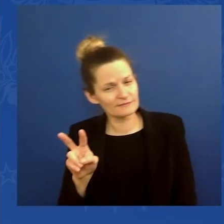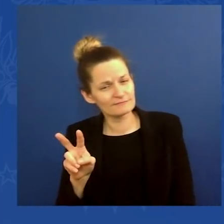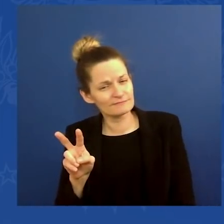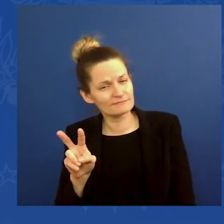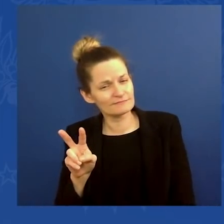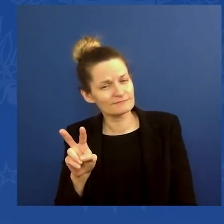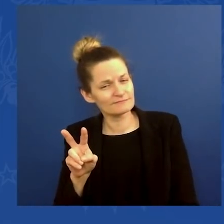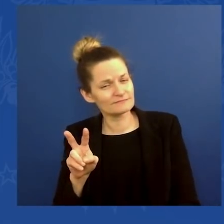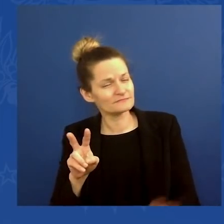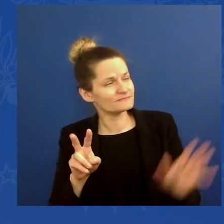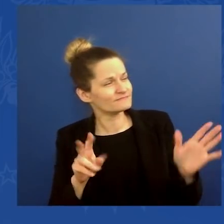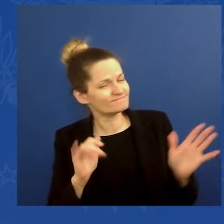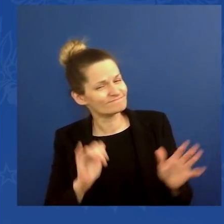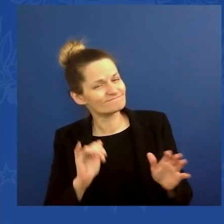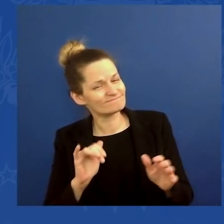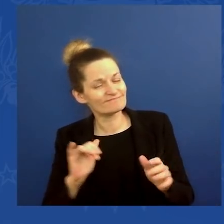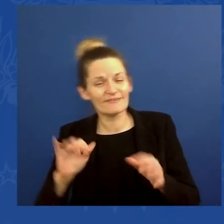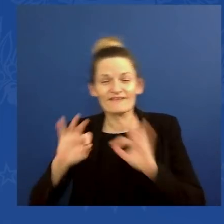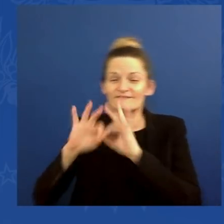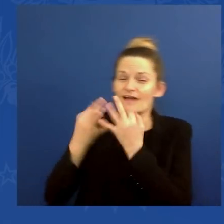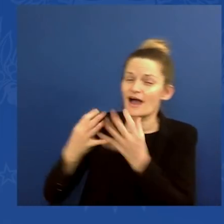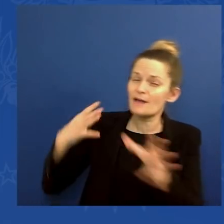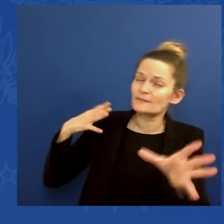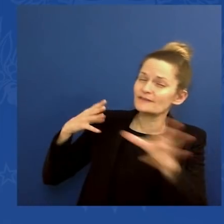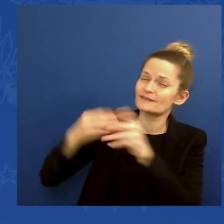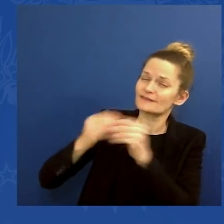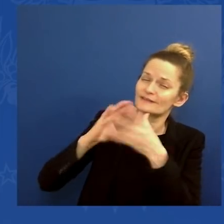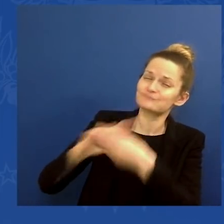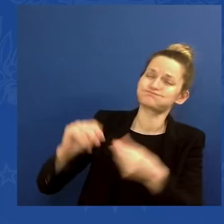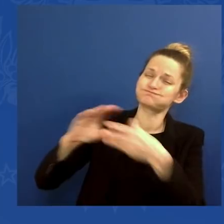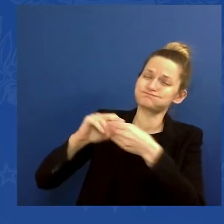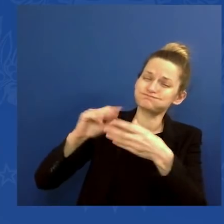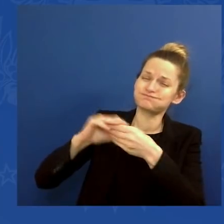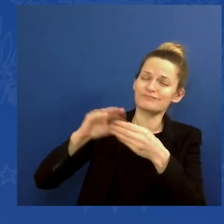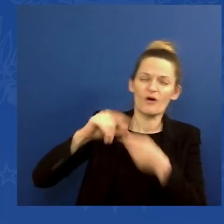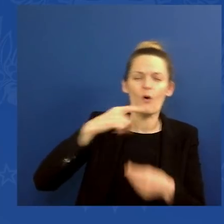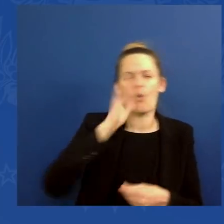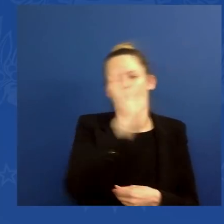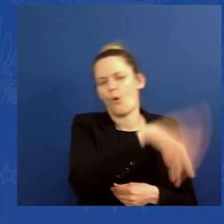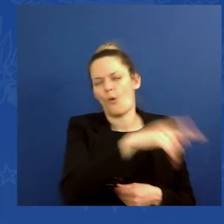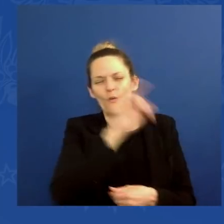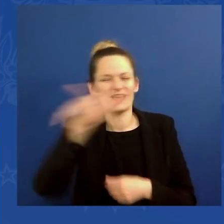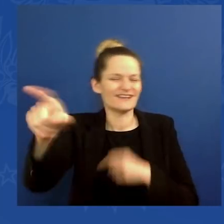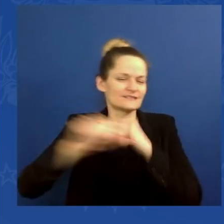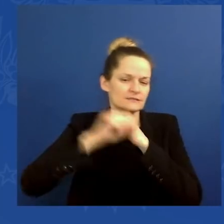that were consistent with what they heard, because you never know whether they -- you know, there's exaggeration about, "Well, when --